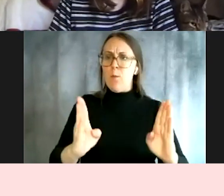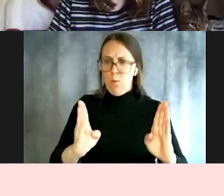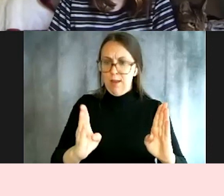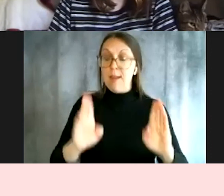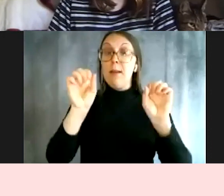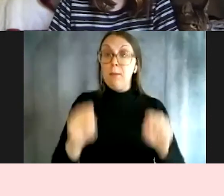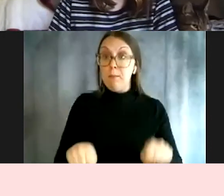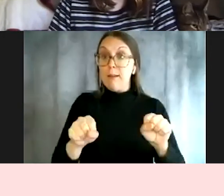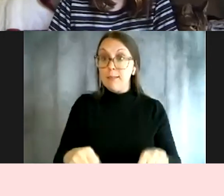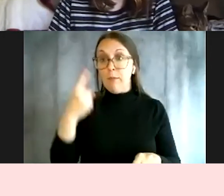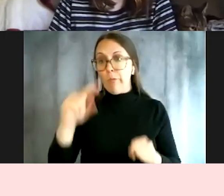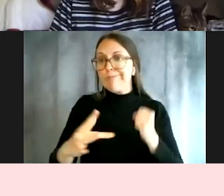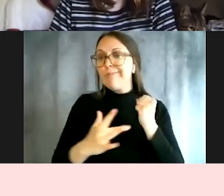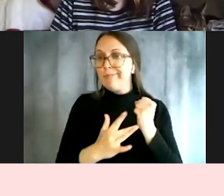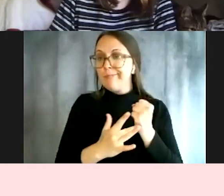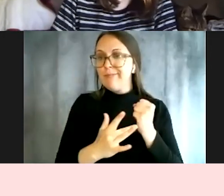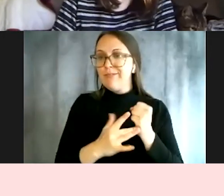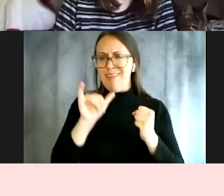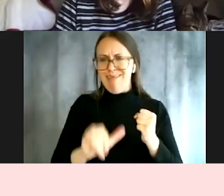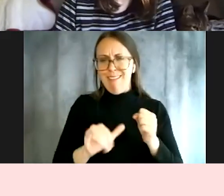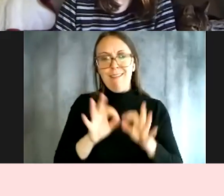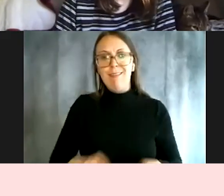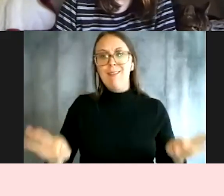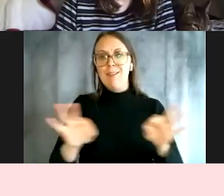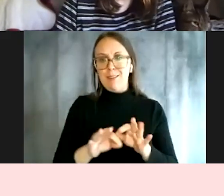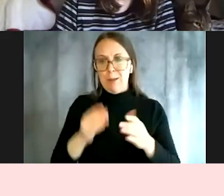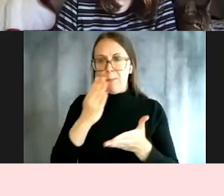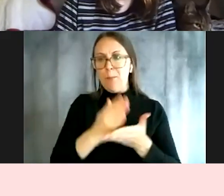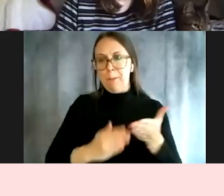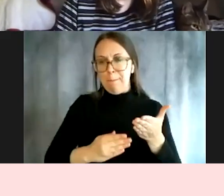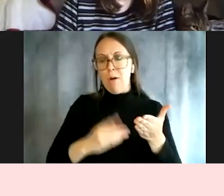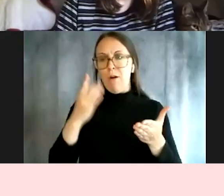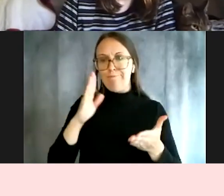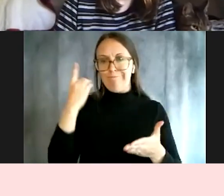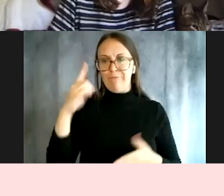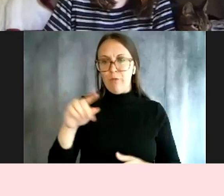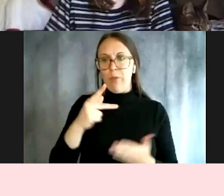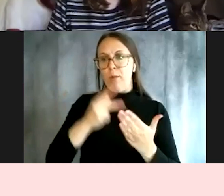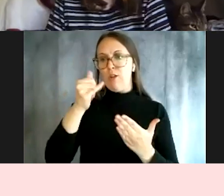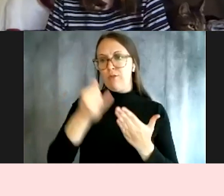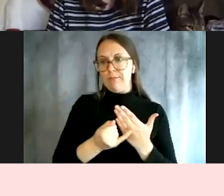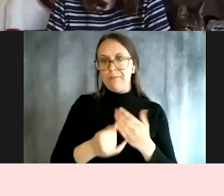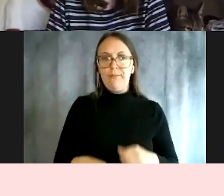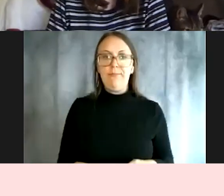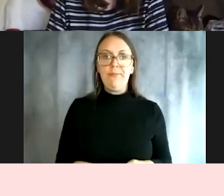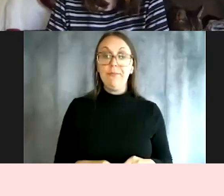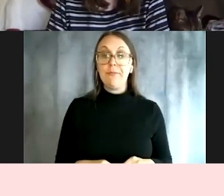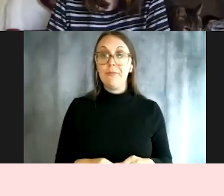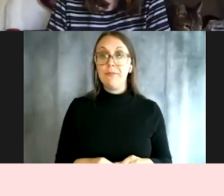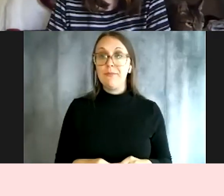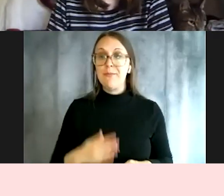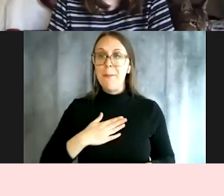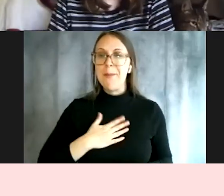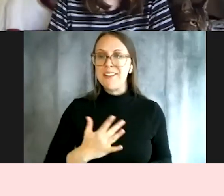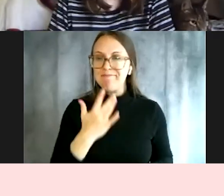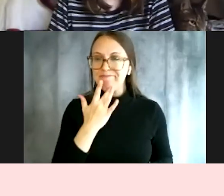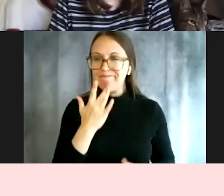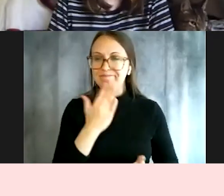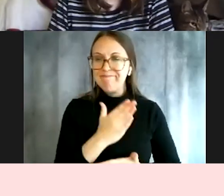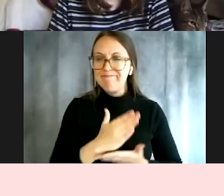important phase of the project. Now we'll get into my favorite part and the part that relates to